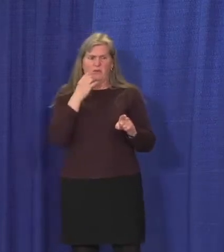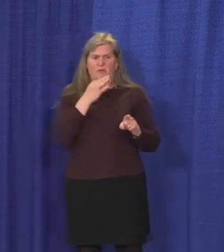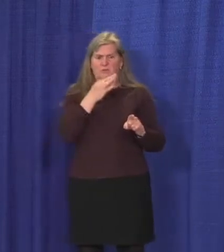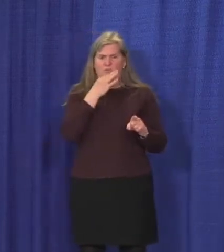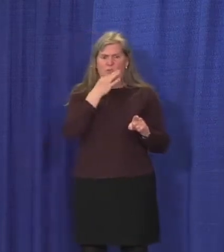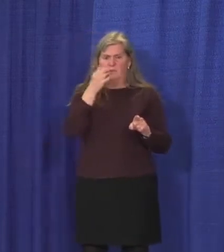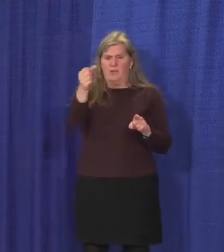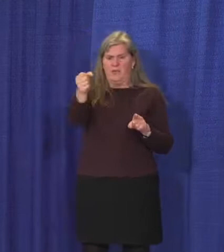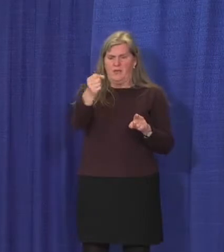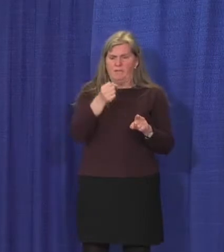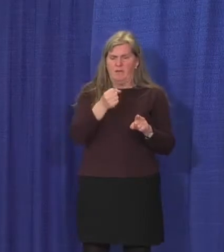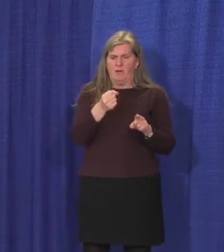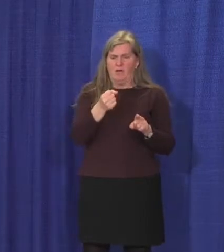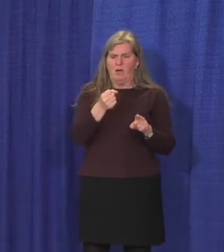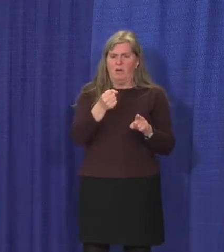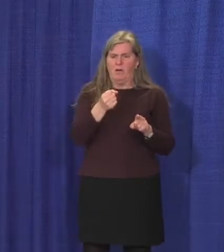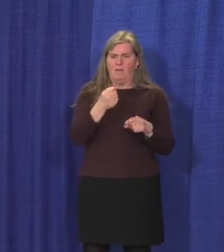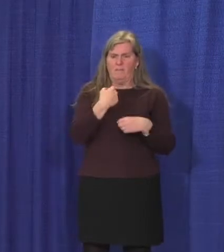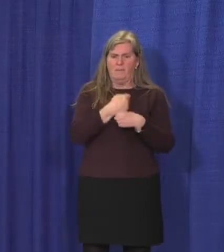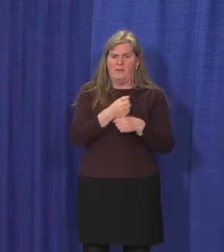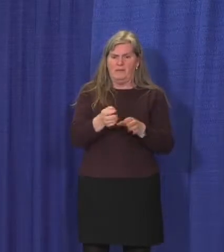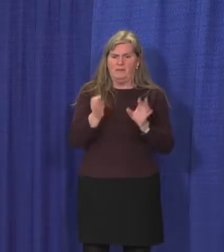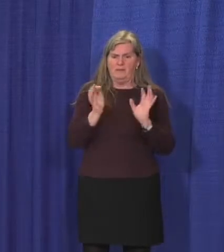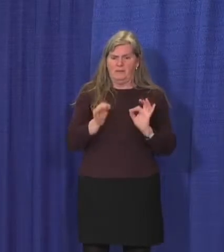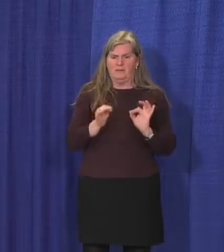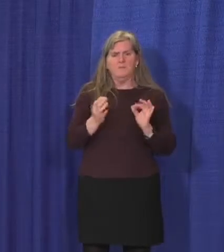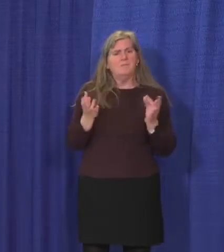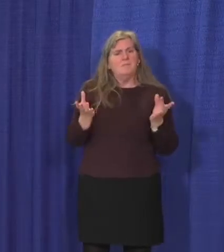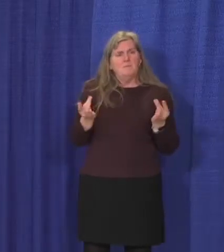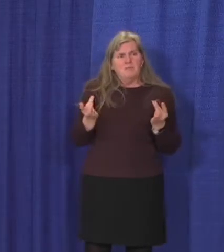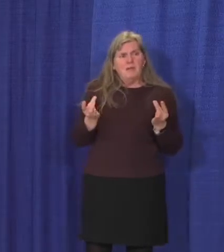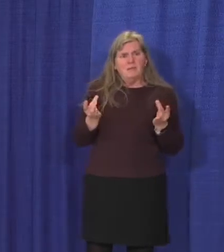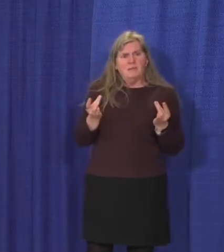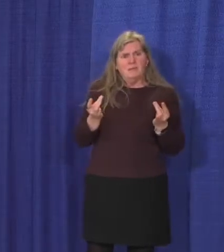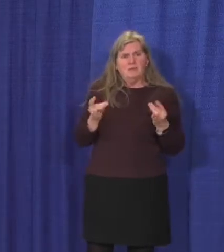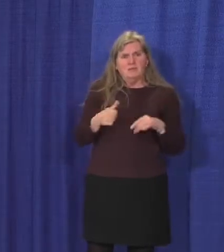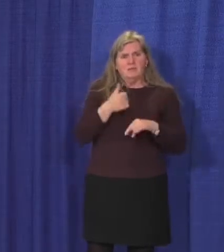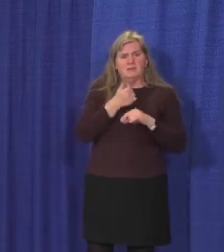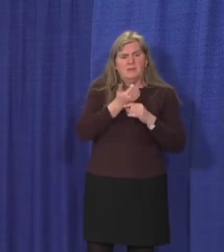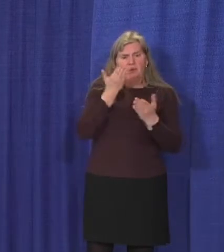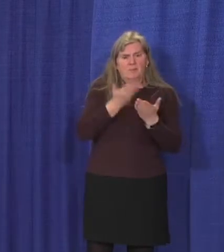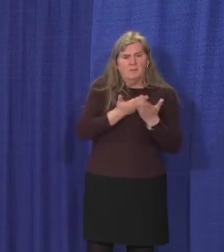Don't you think that expertise could be taken advantage of it what could be a contentious